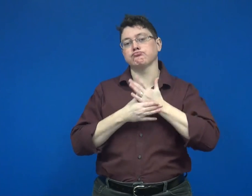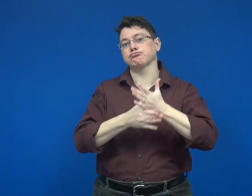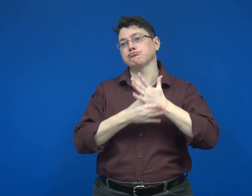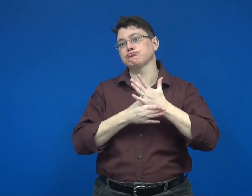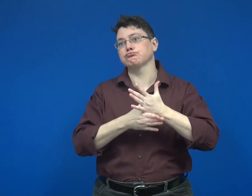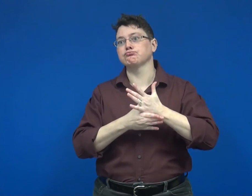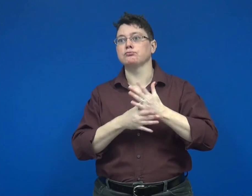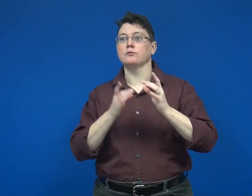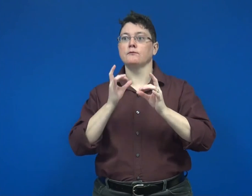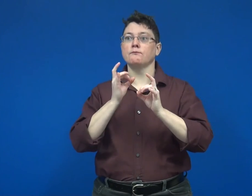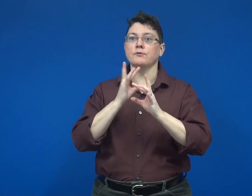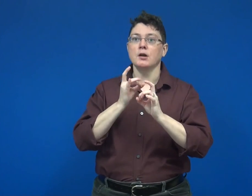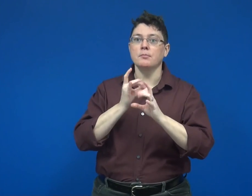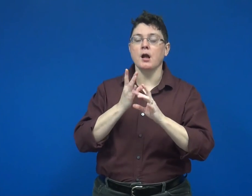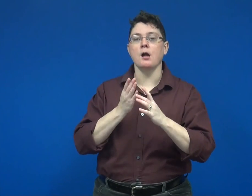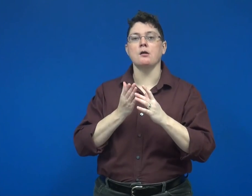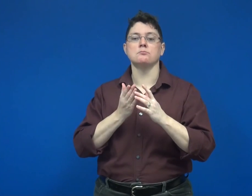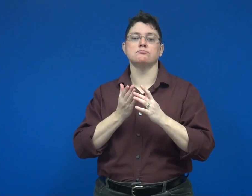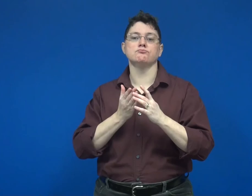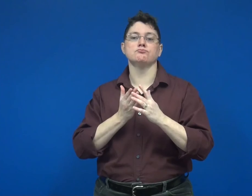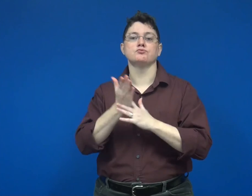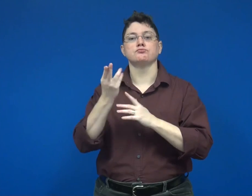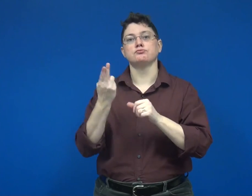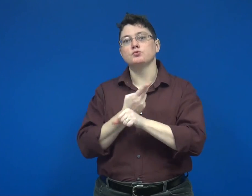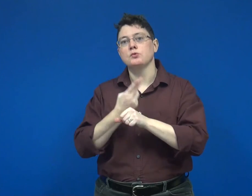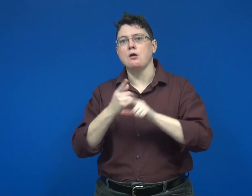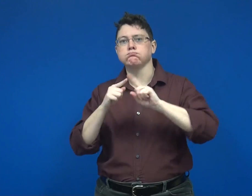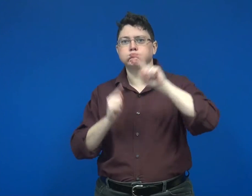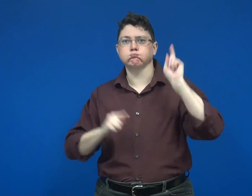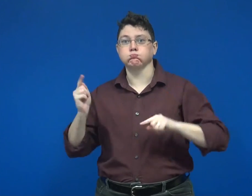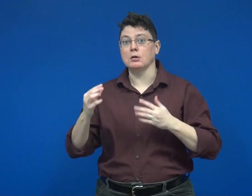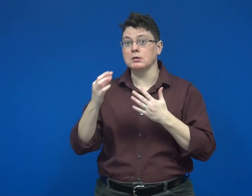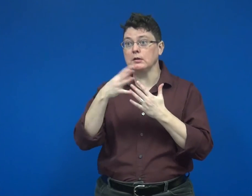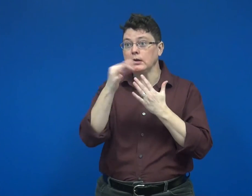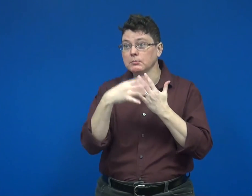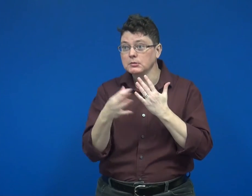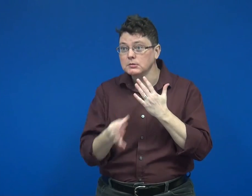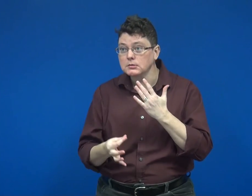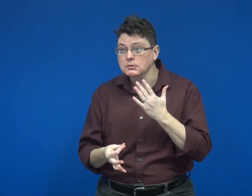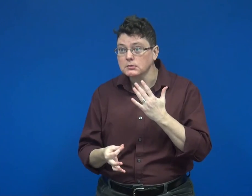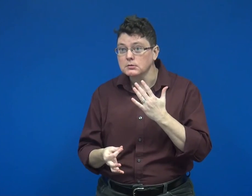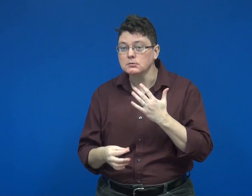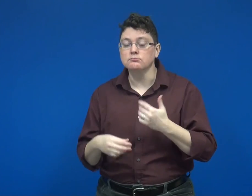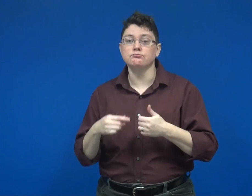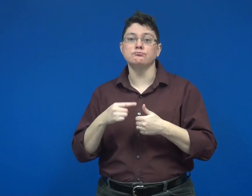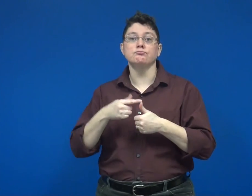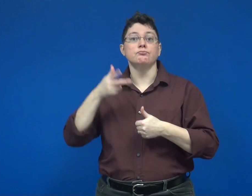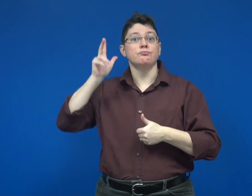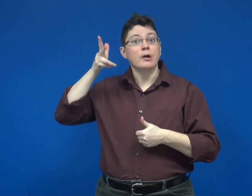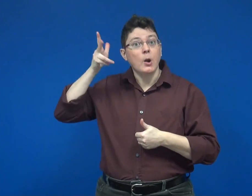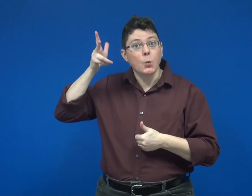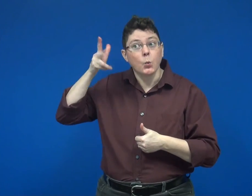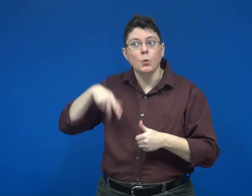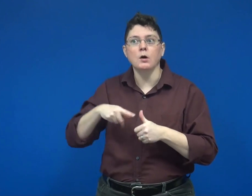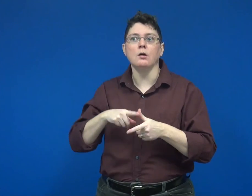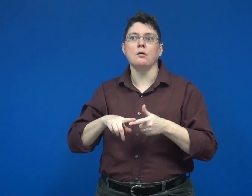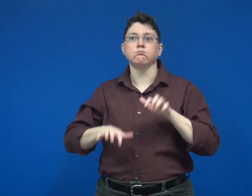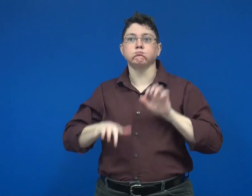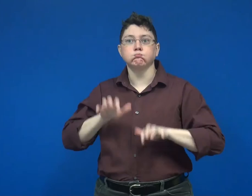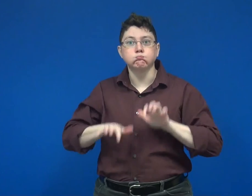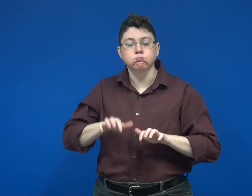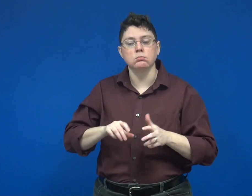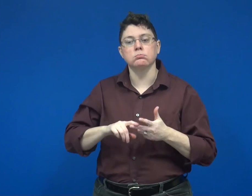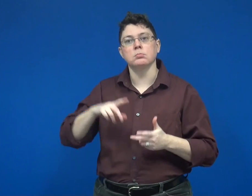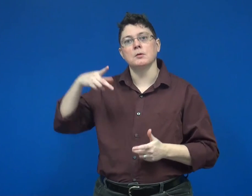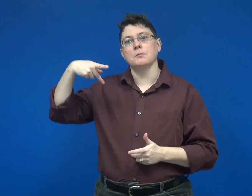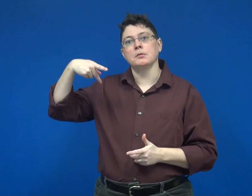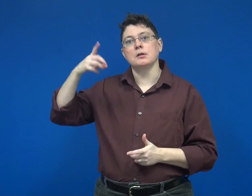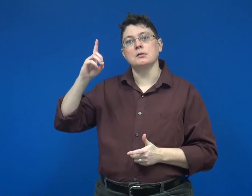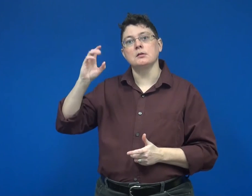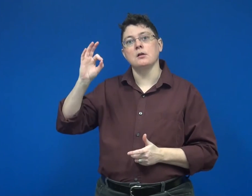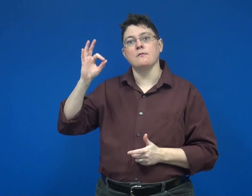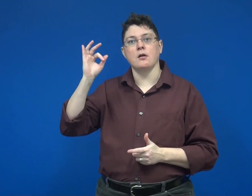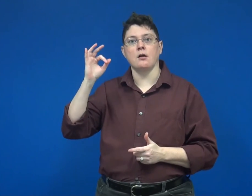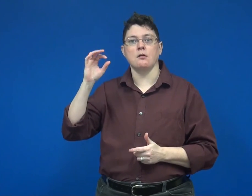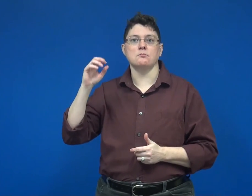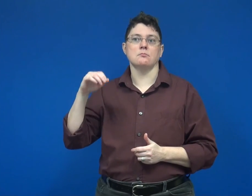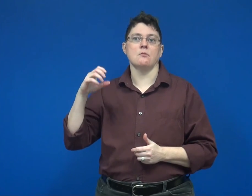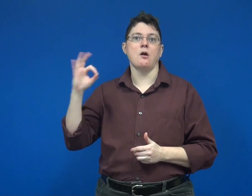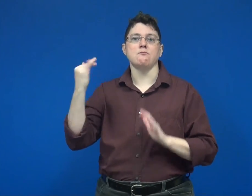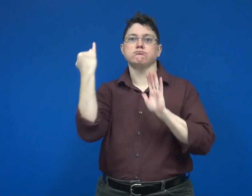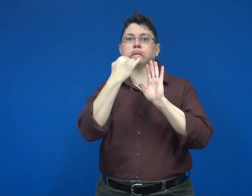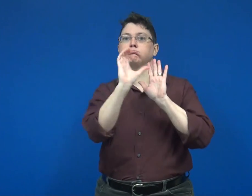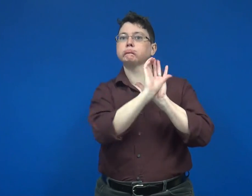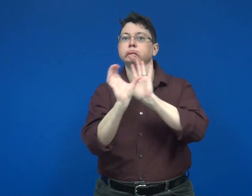and providing feedback through variety of options (e.g., video, text and pdf of illustrations).